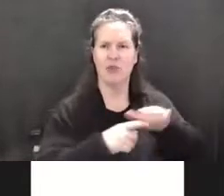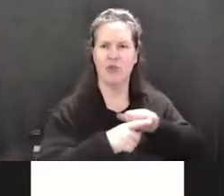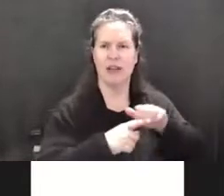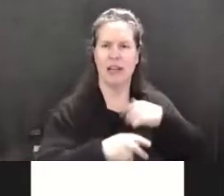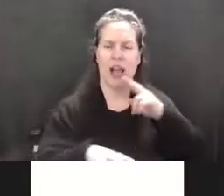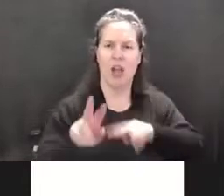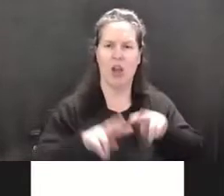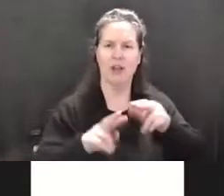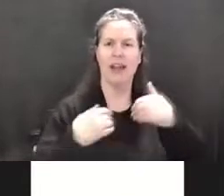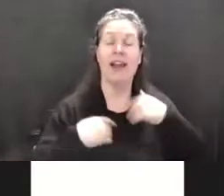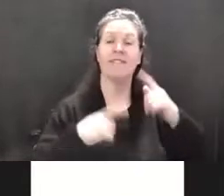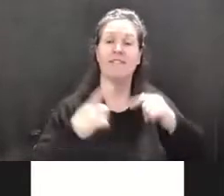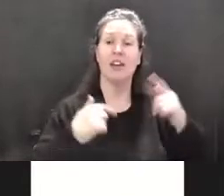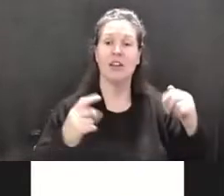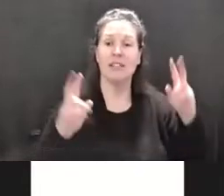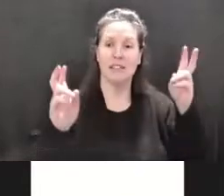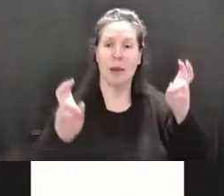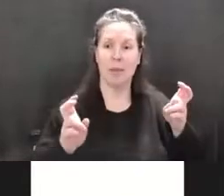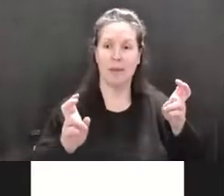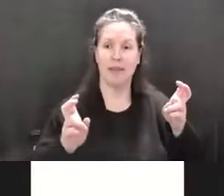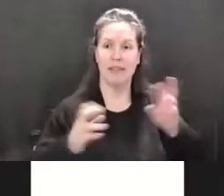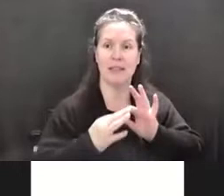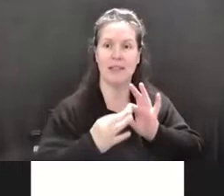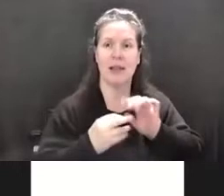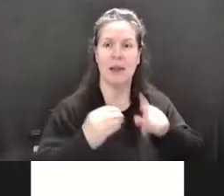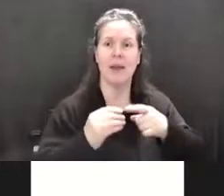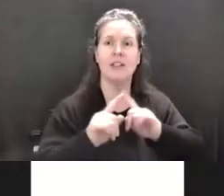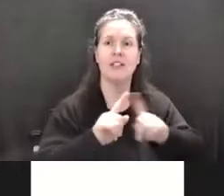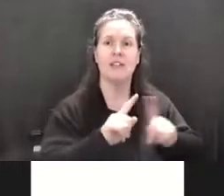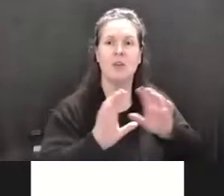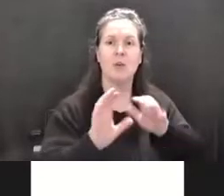had various topics on different groups of individuals